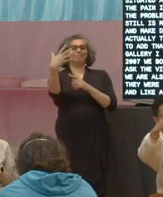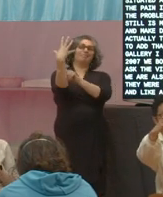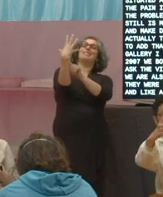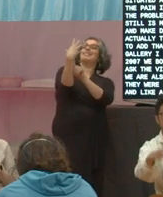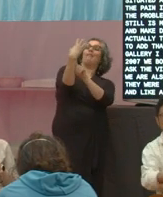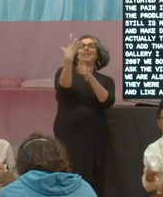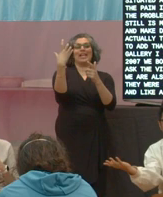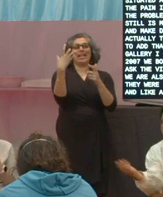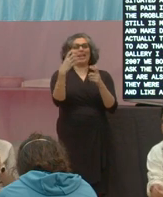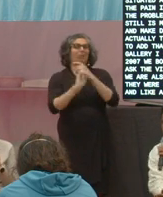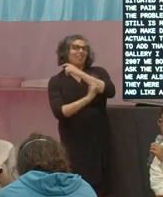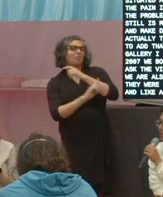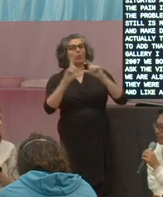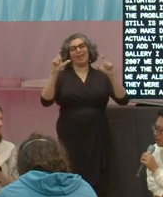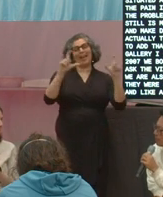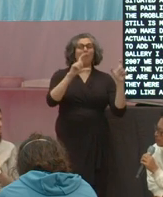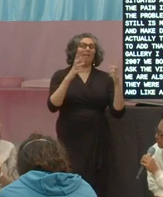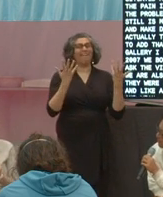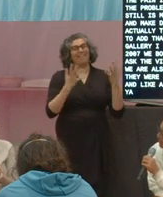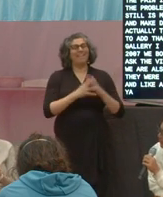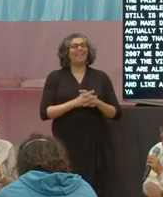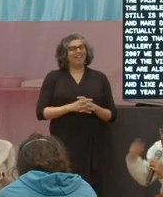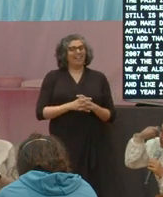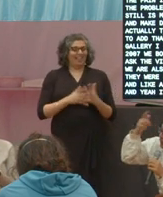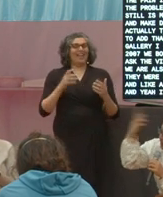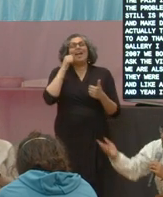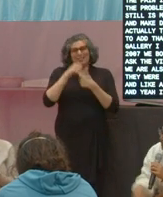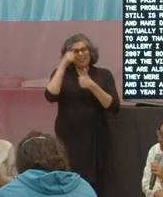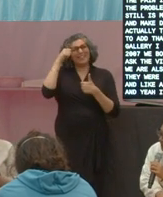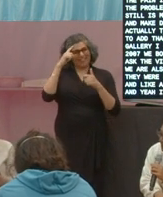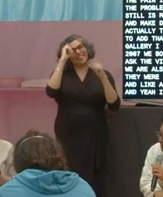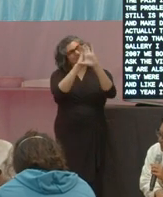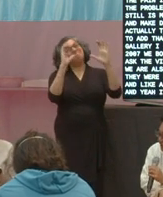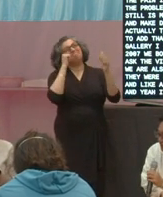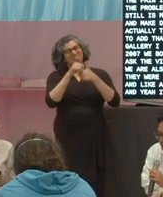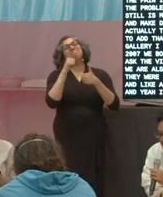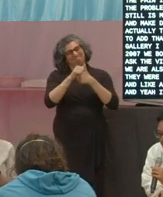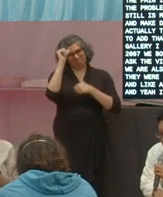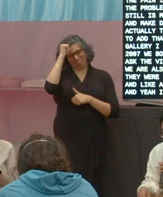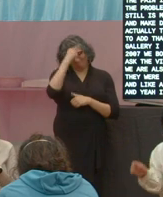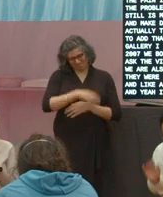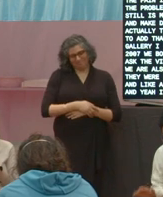disposable cameras. Yeah, it was I just remember. Okay, I'll make